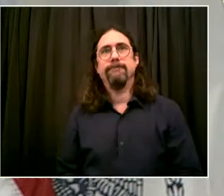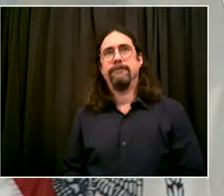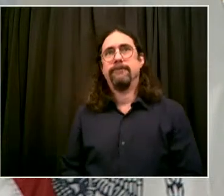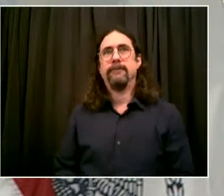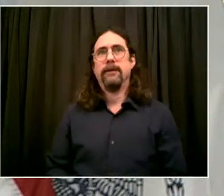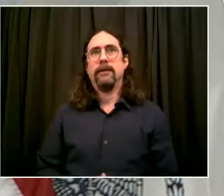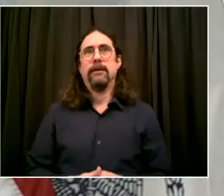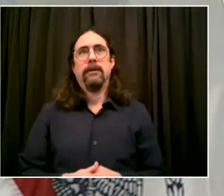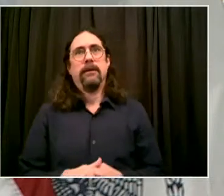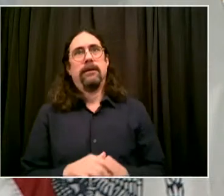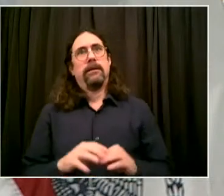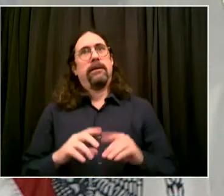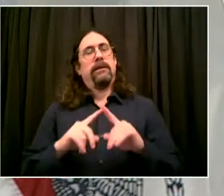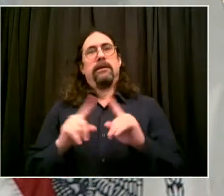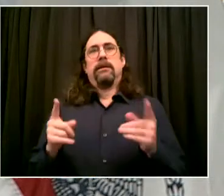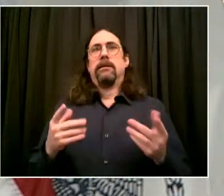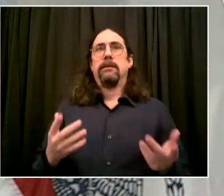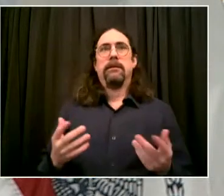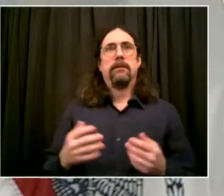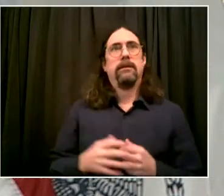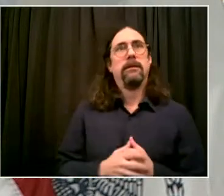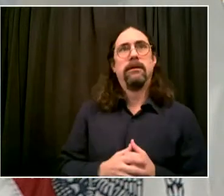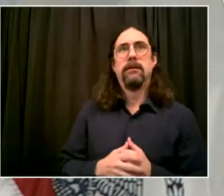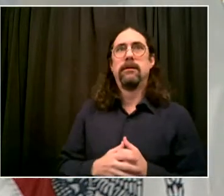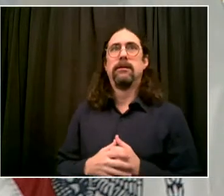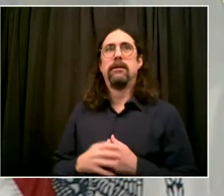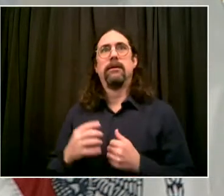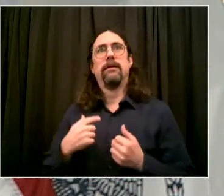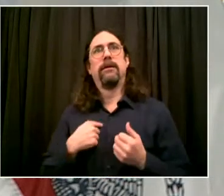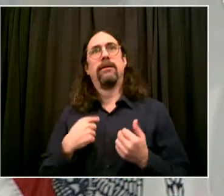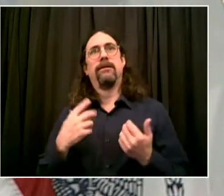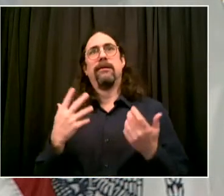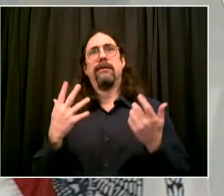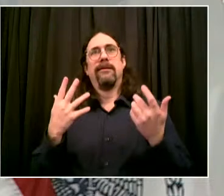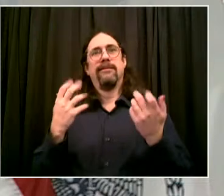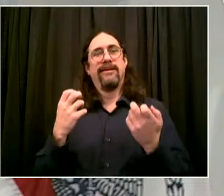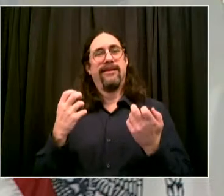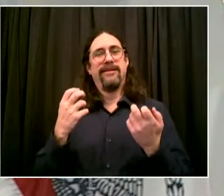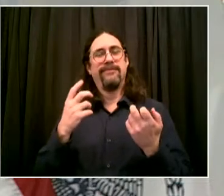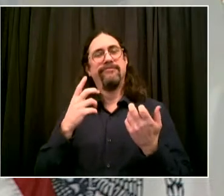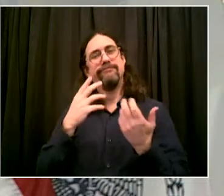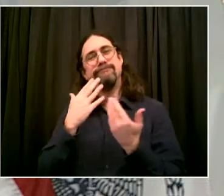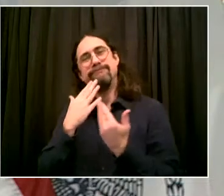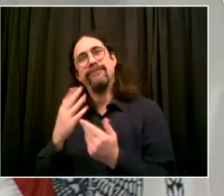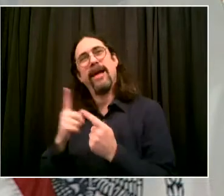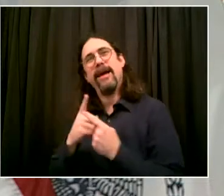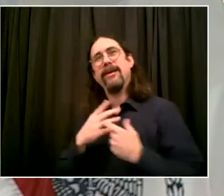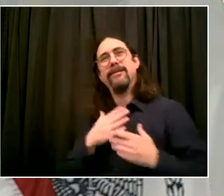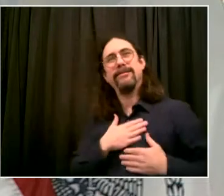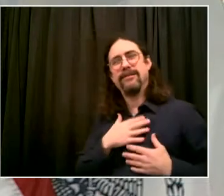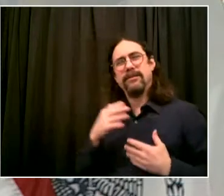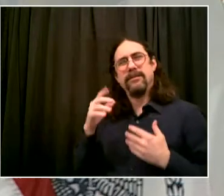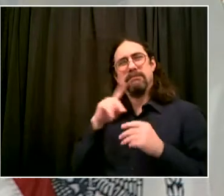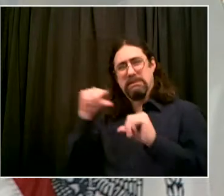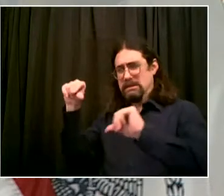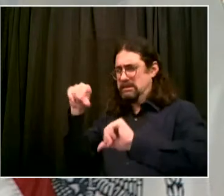APPRECIATING THINGS. THE FACT THAT WE'VE GOT A VACCINE IN DECEMBER WAS A